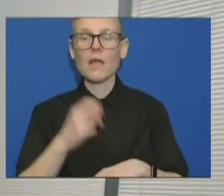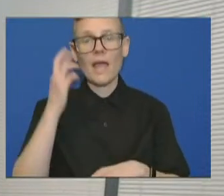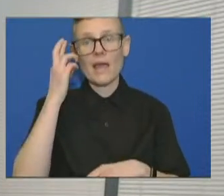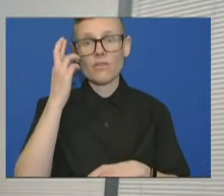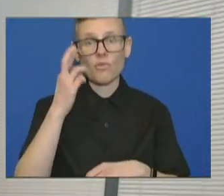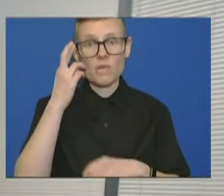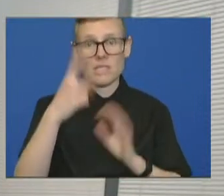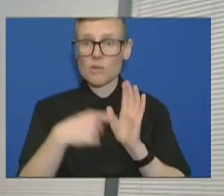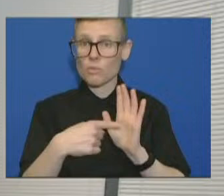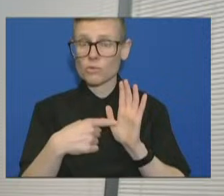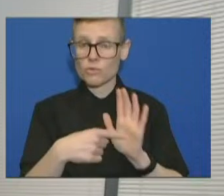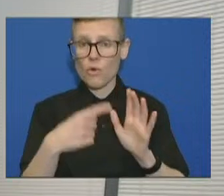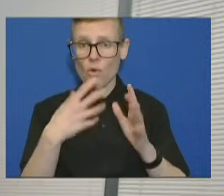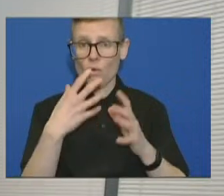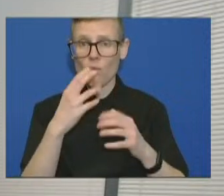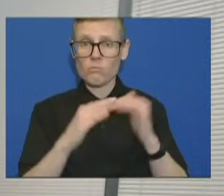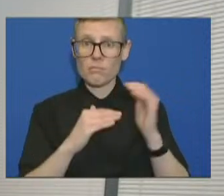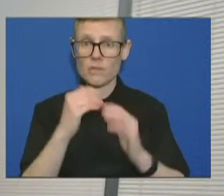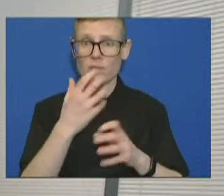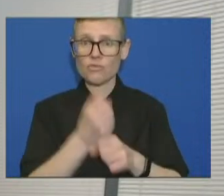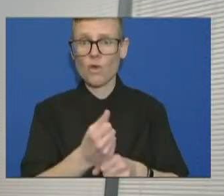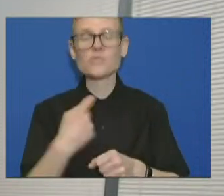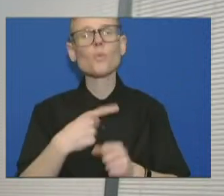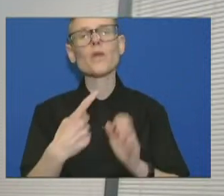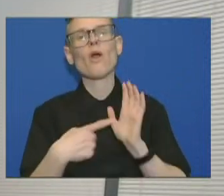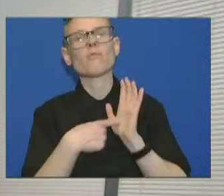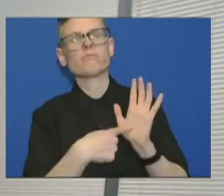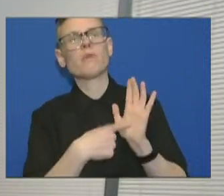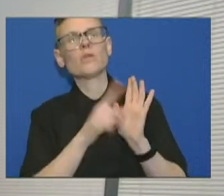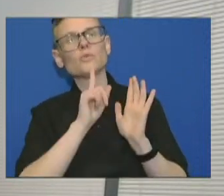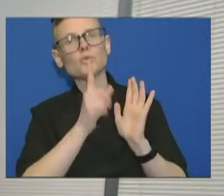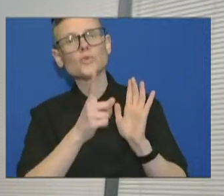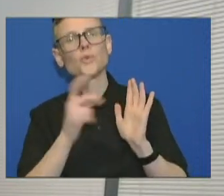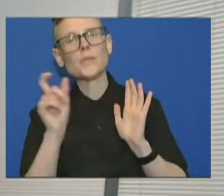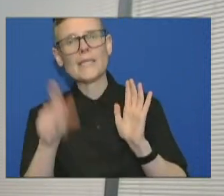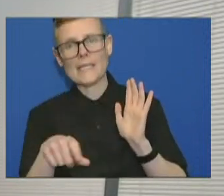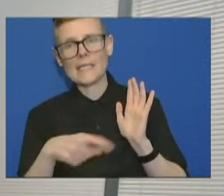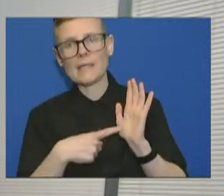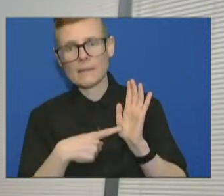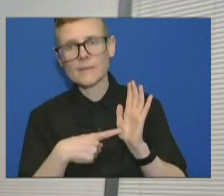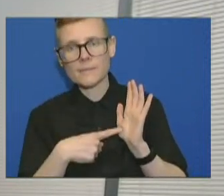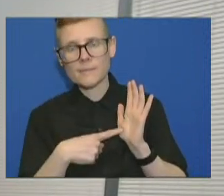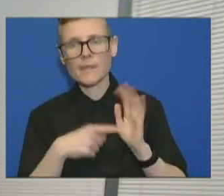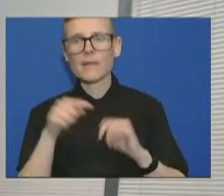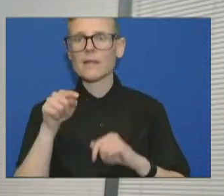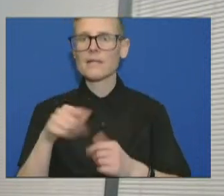artifact of us building trust, and the reason that it is an artifact of building trust is